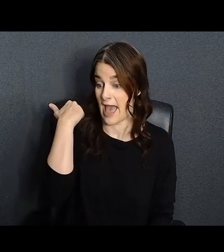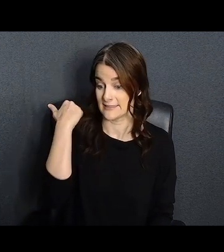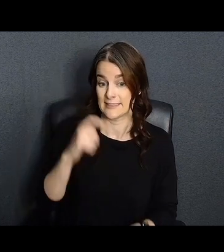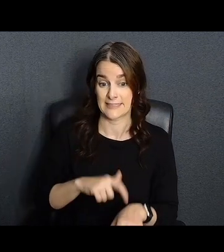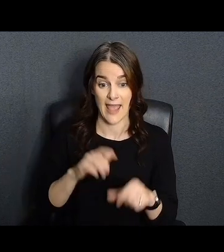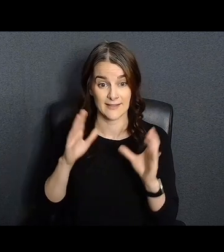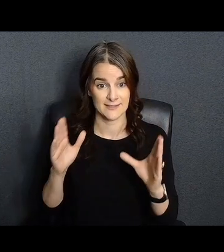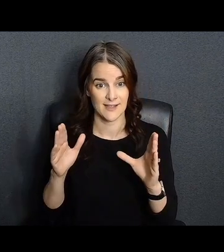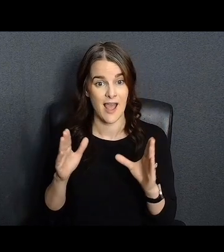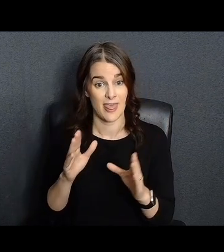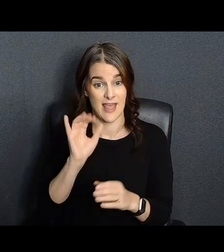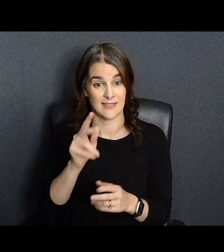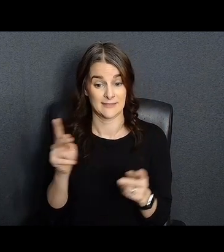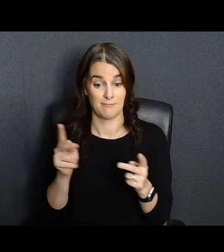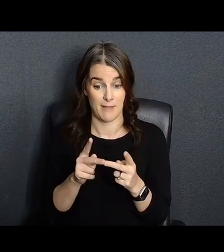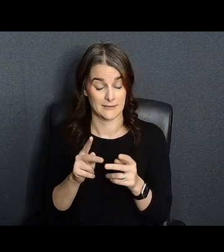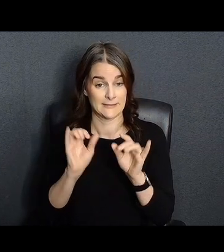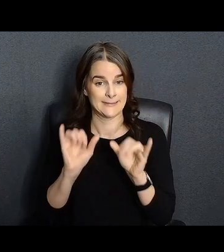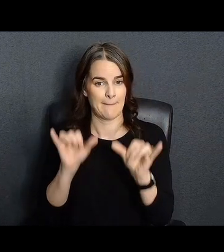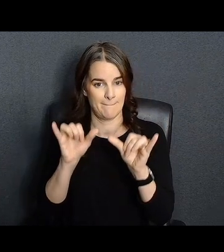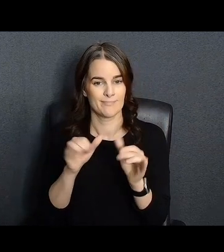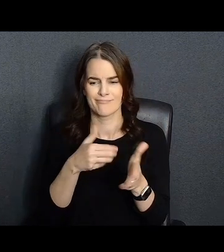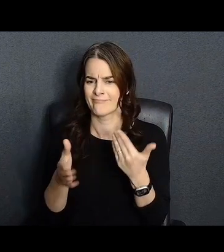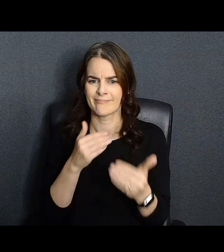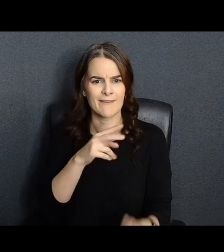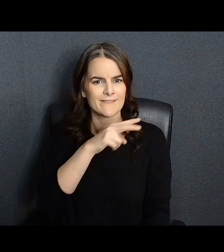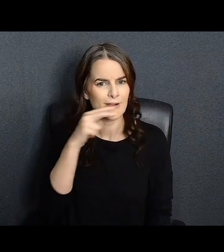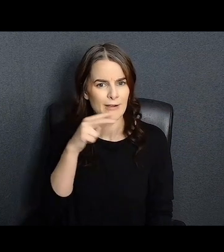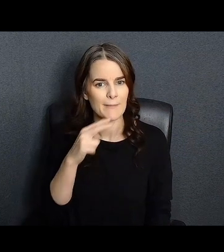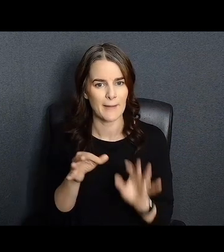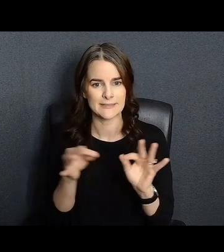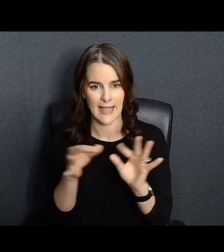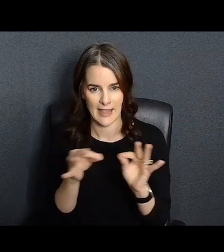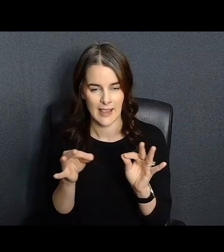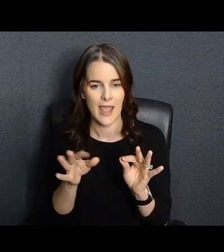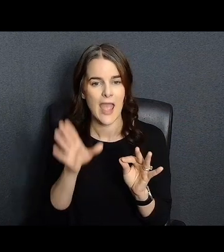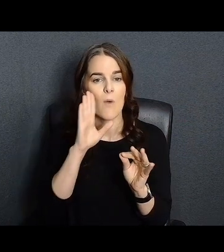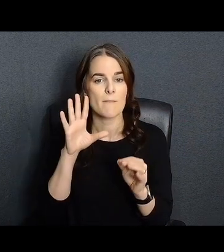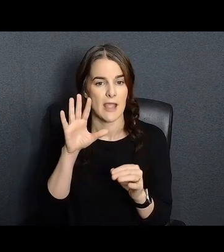No matter what verb I'm saying to actually generate that verb, it'll be in this spot.